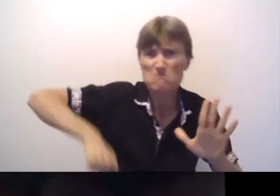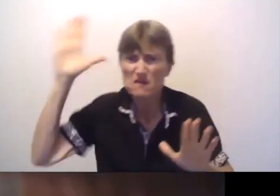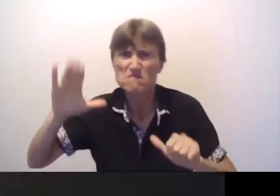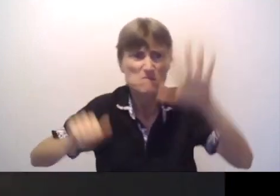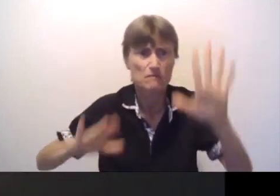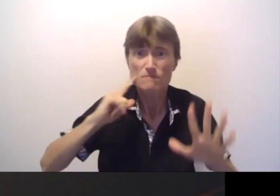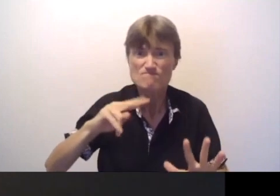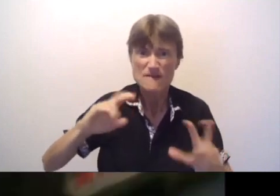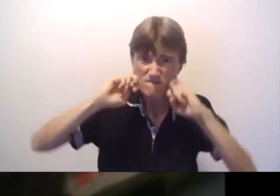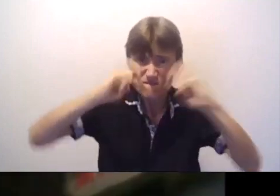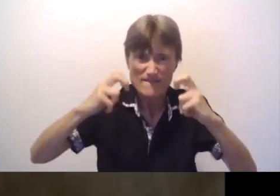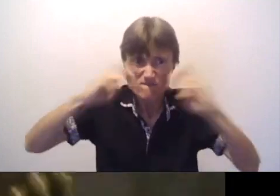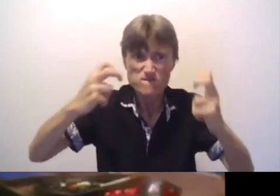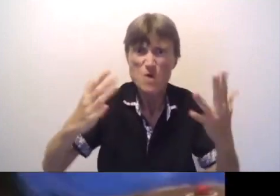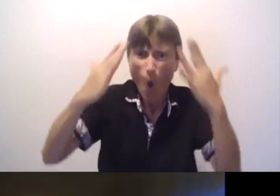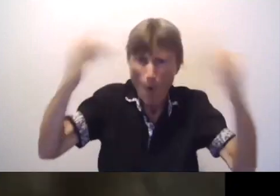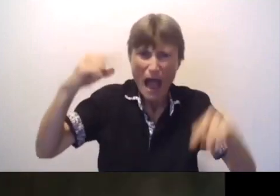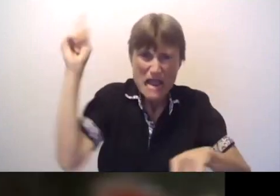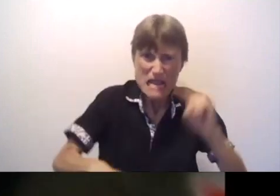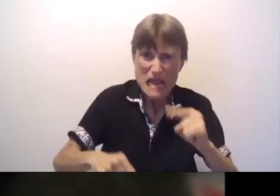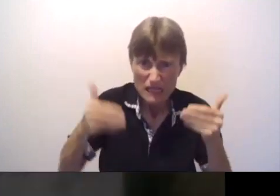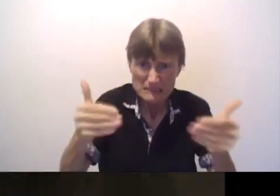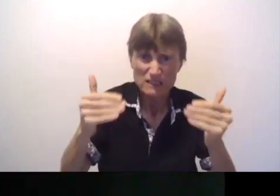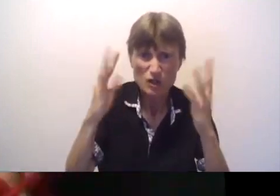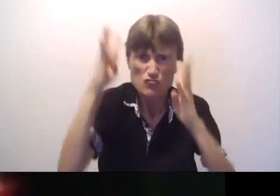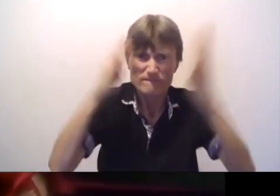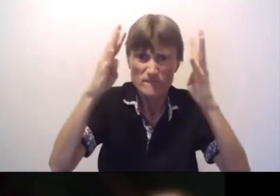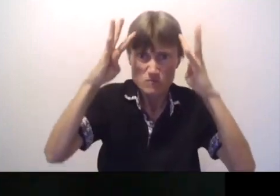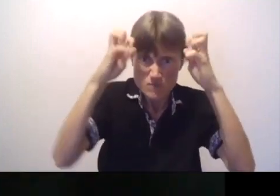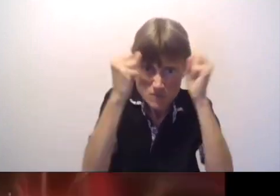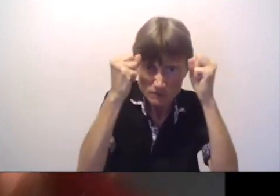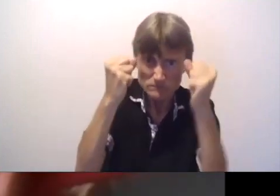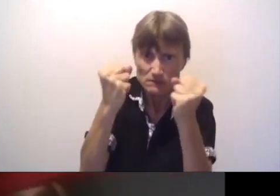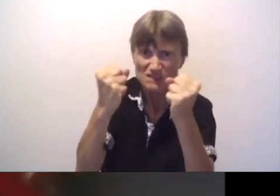fucking money one cannot do anything anything at all